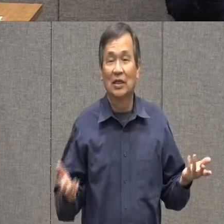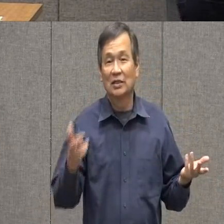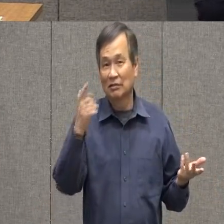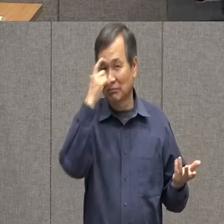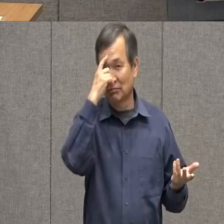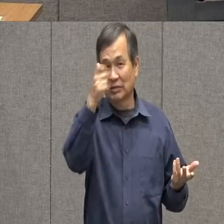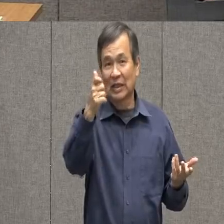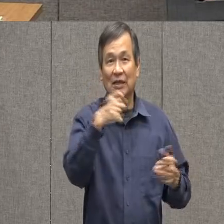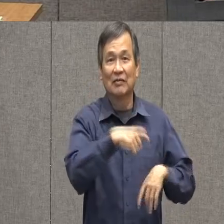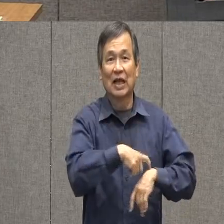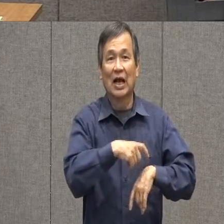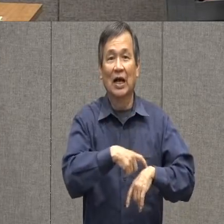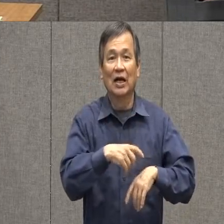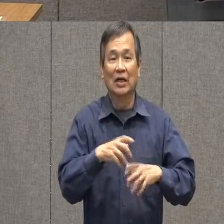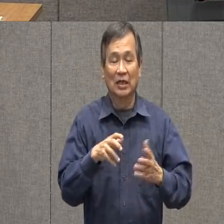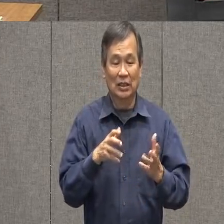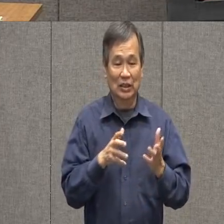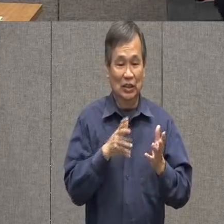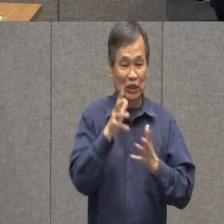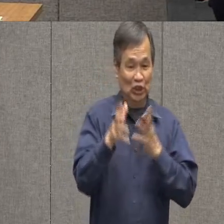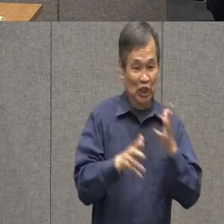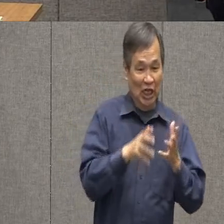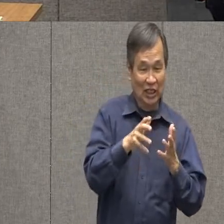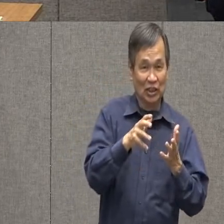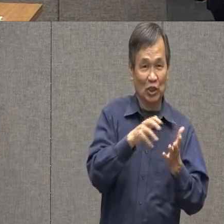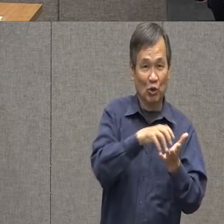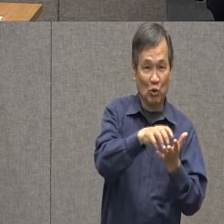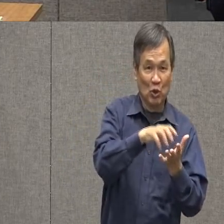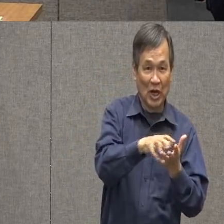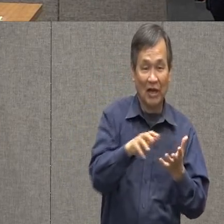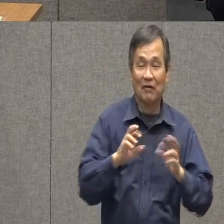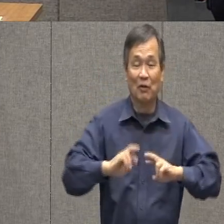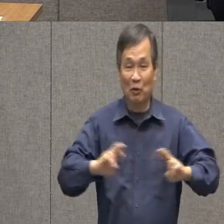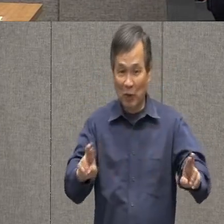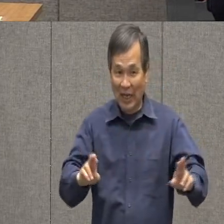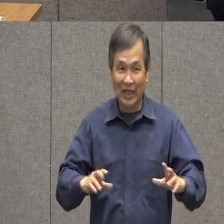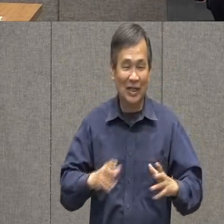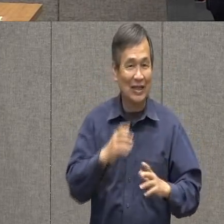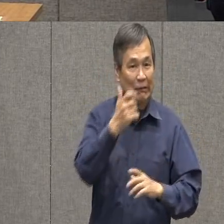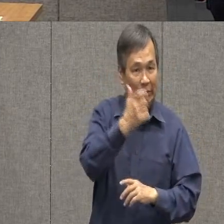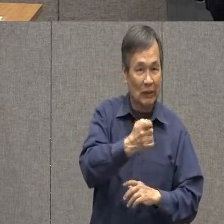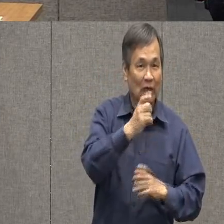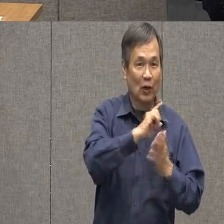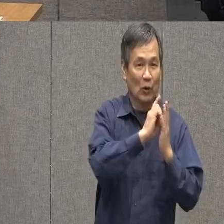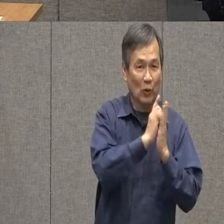It's just the gesture drawing game. It gets you loosened up, it gets you ready. That's why we sort of timed that.